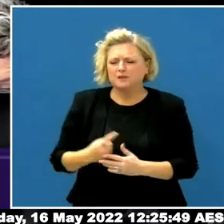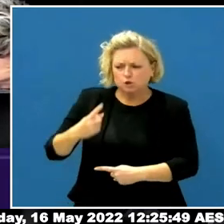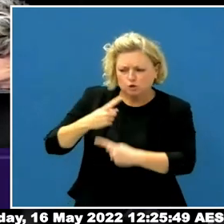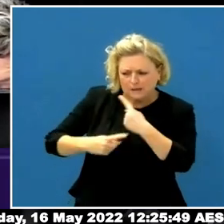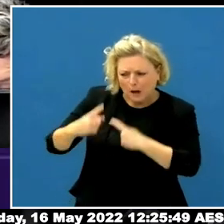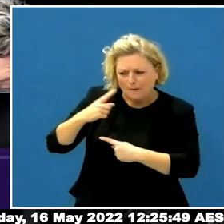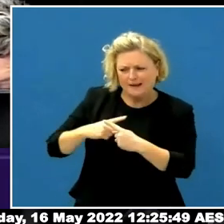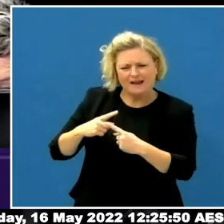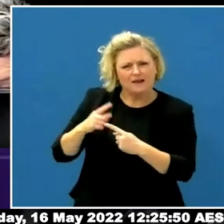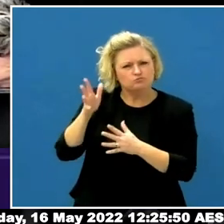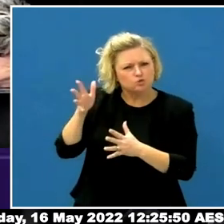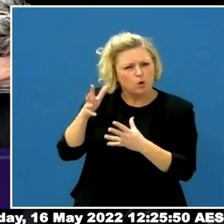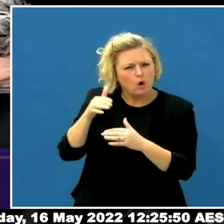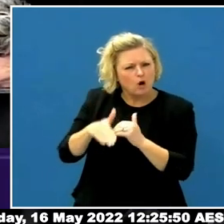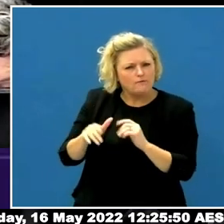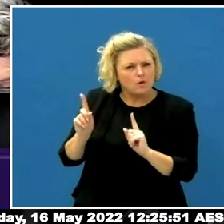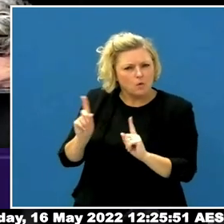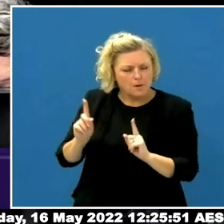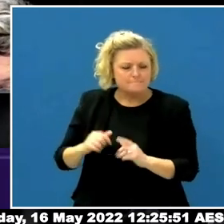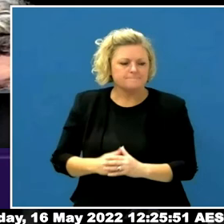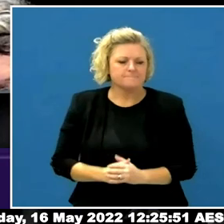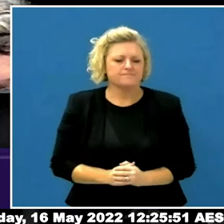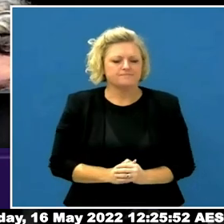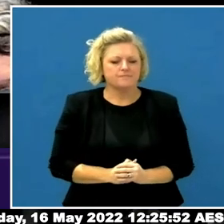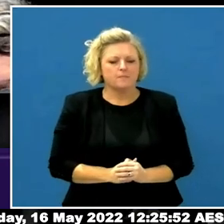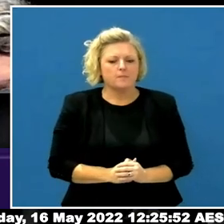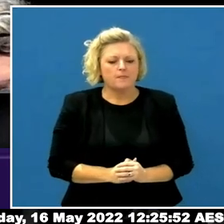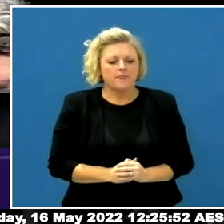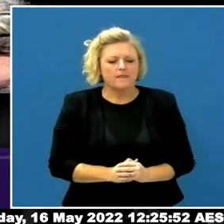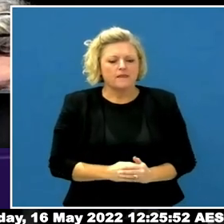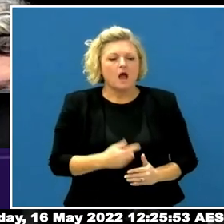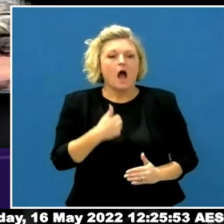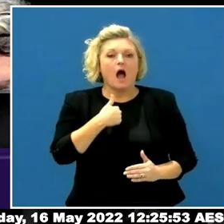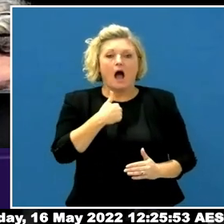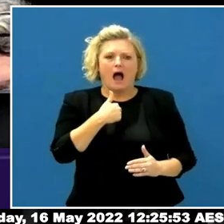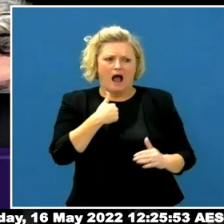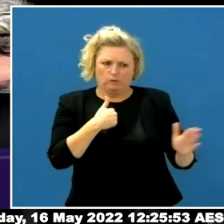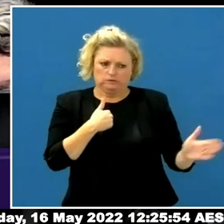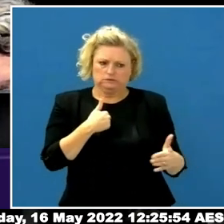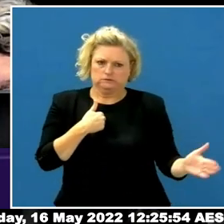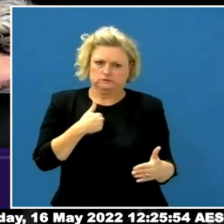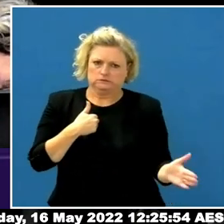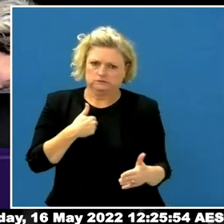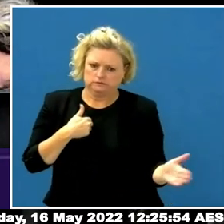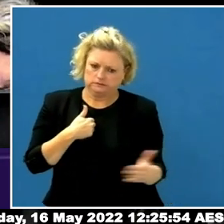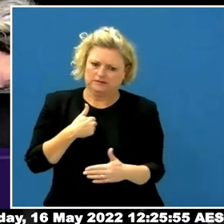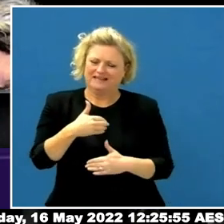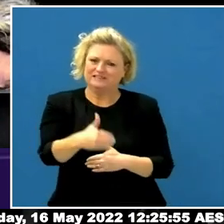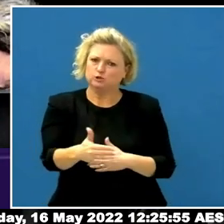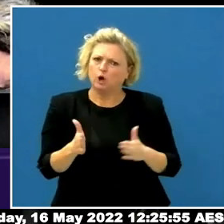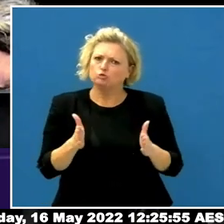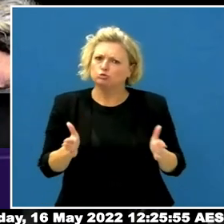discussed? SALLY: I got scuttled into a side room and the doors were shut, and we just